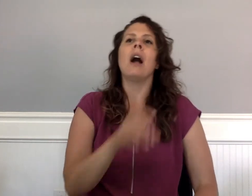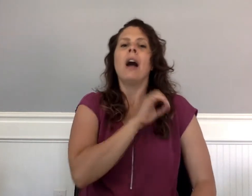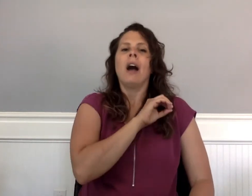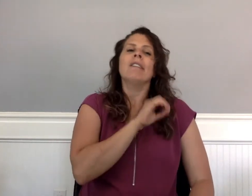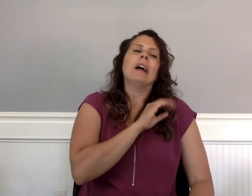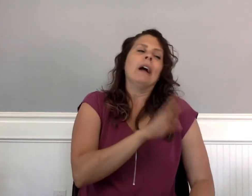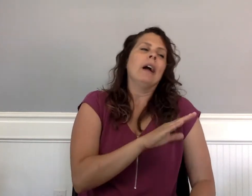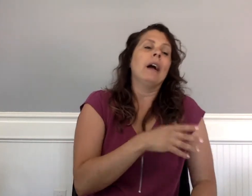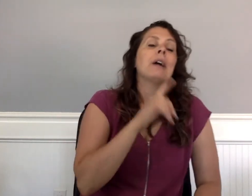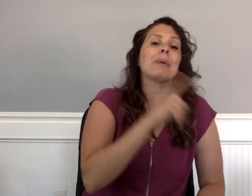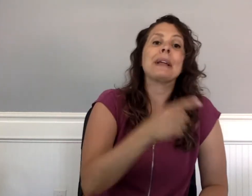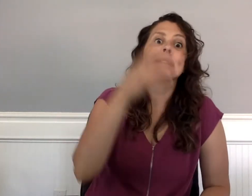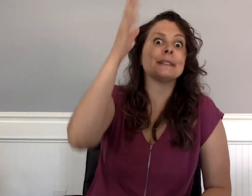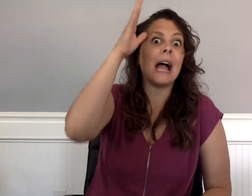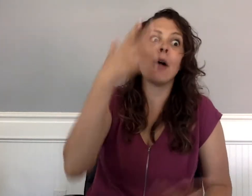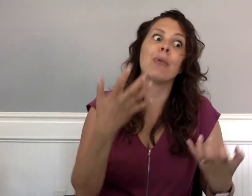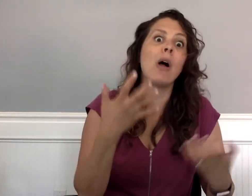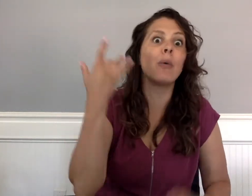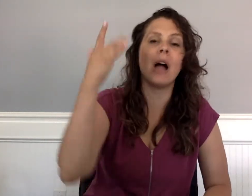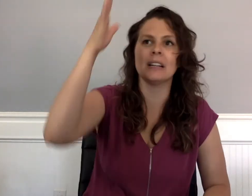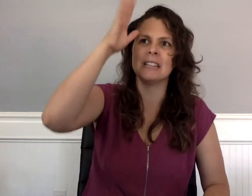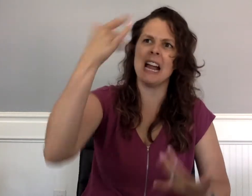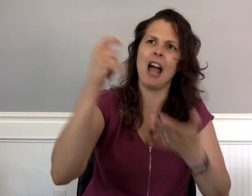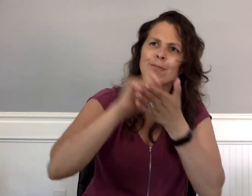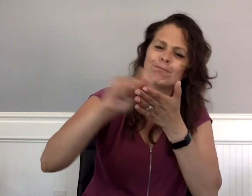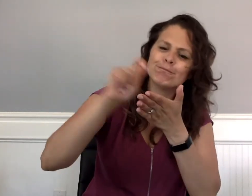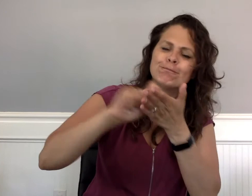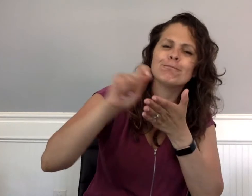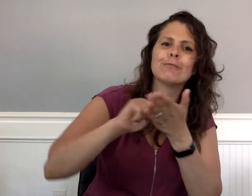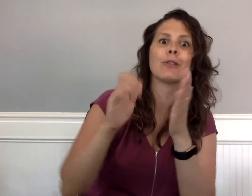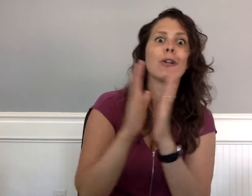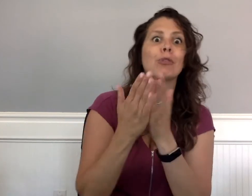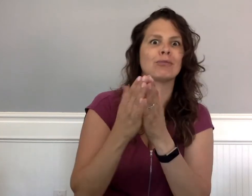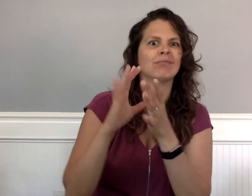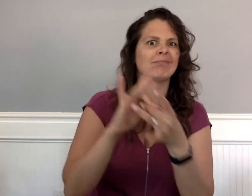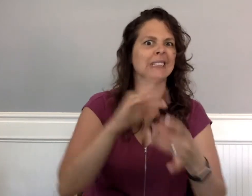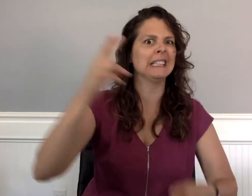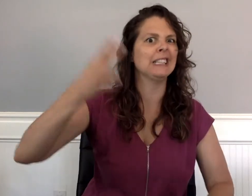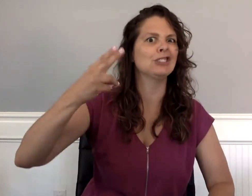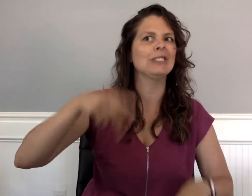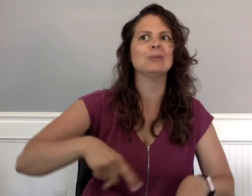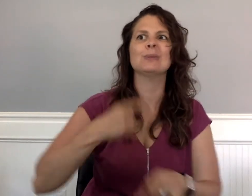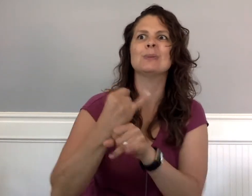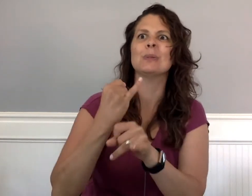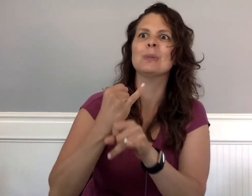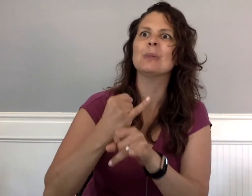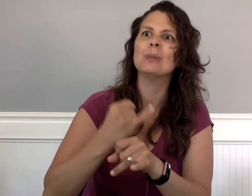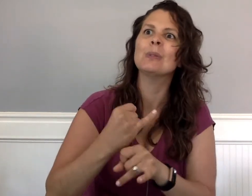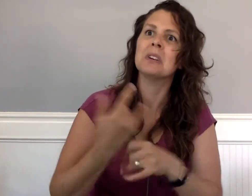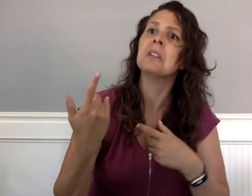“Dad is writing a history of our school,” Oliver said and signed.